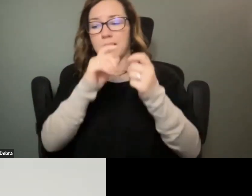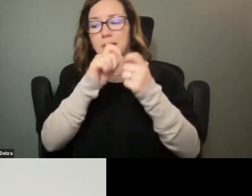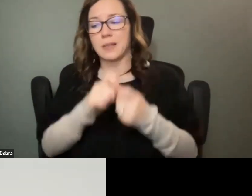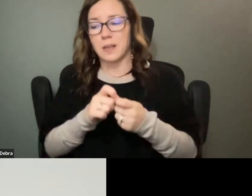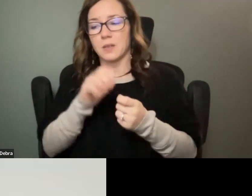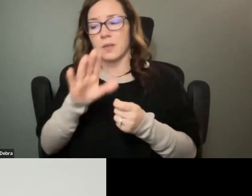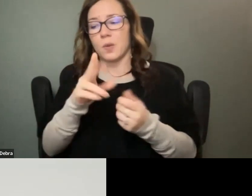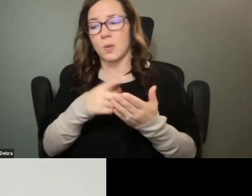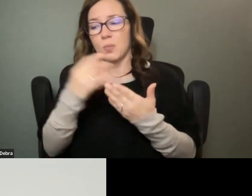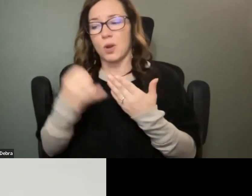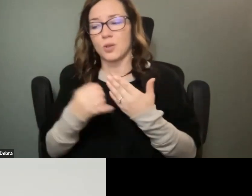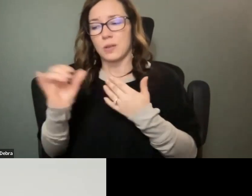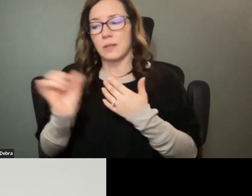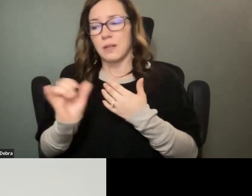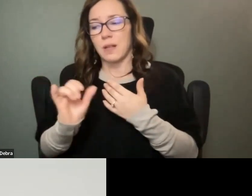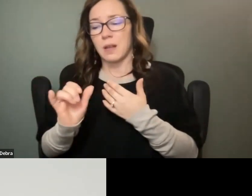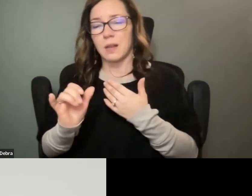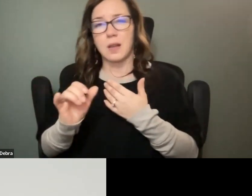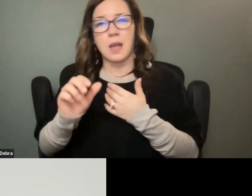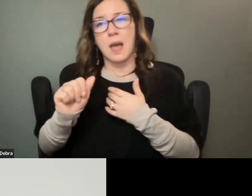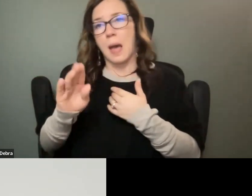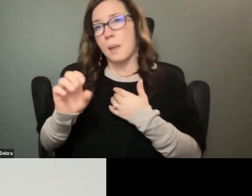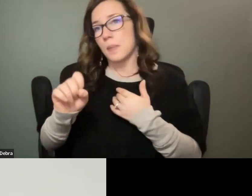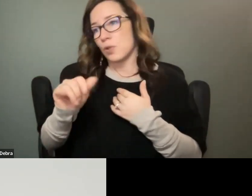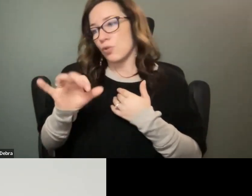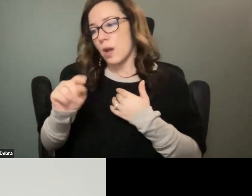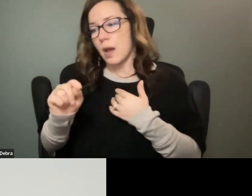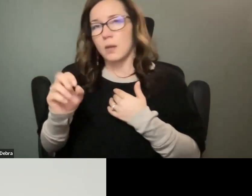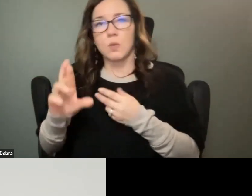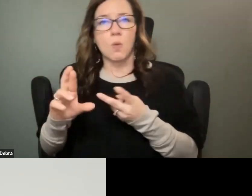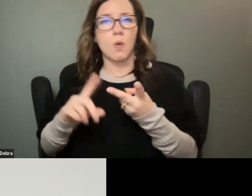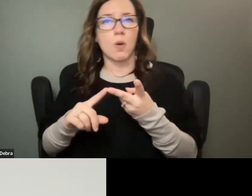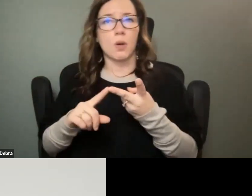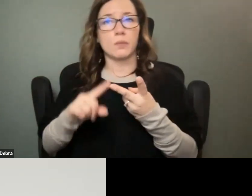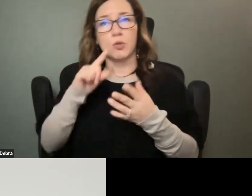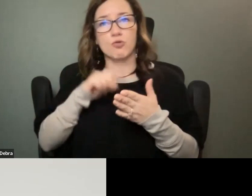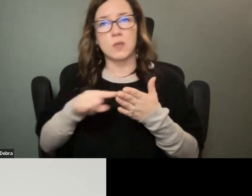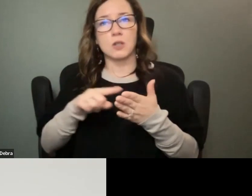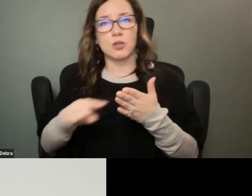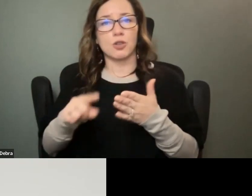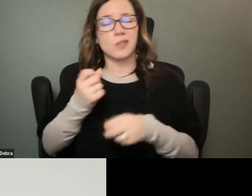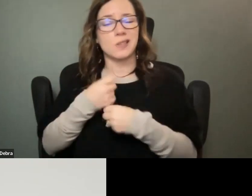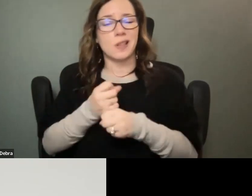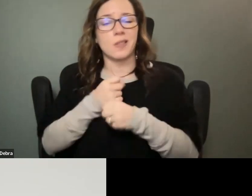project like a abstract or a